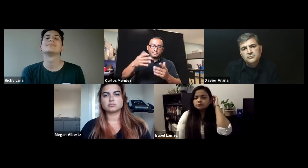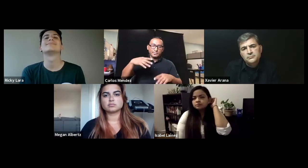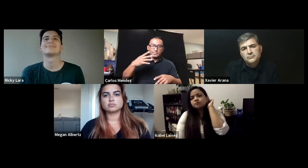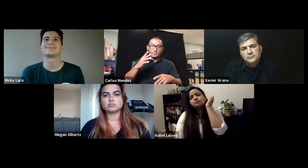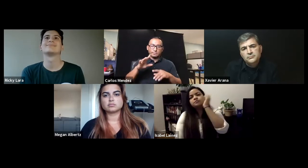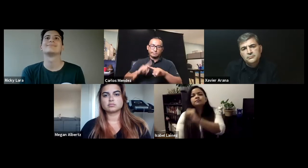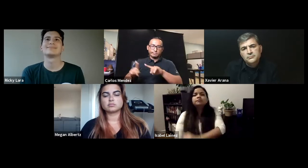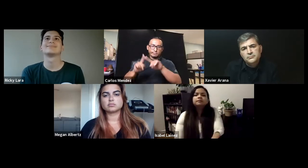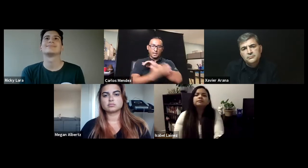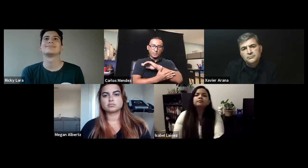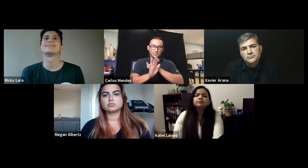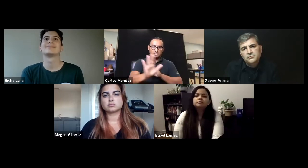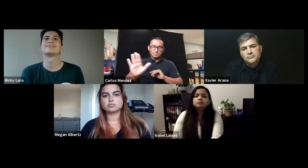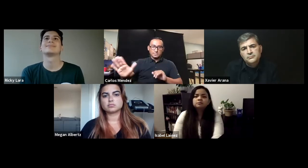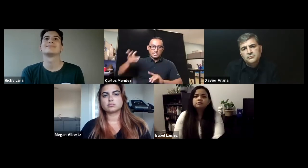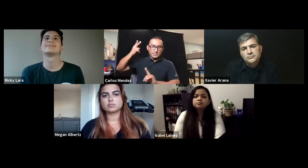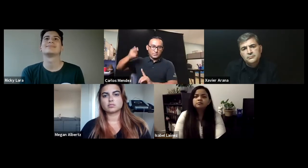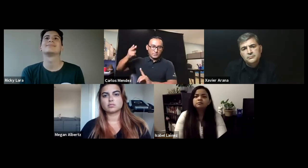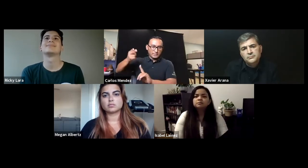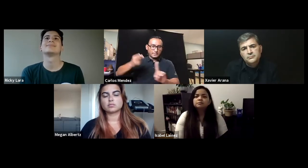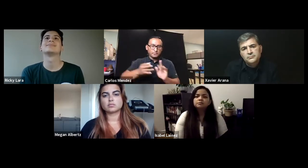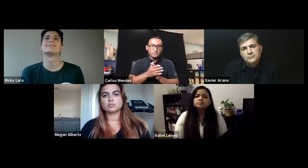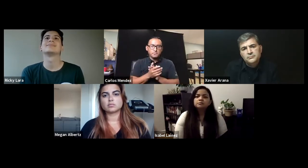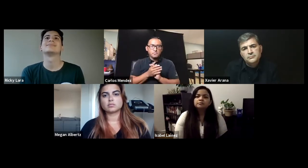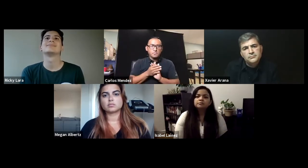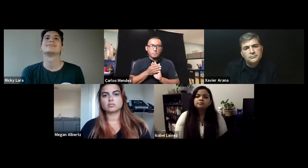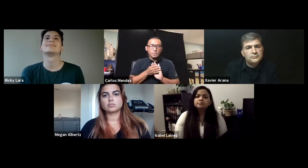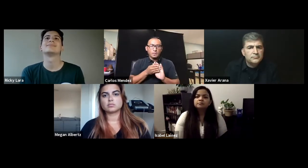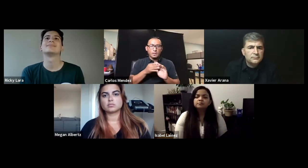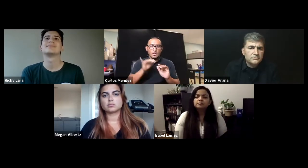And the history about it. I wish I studied more, you know, the history